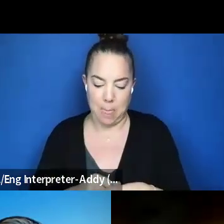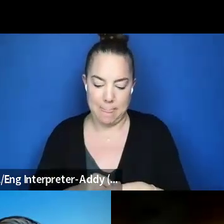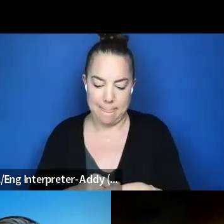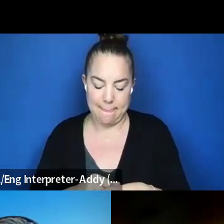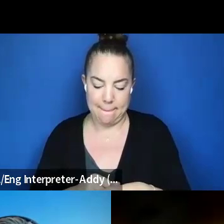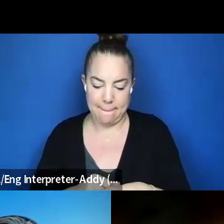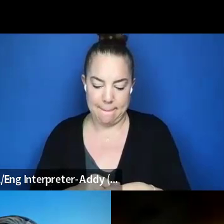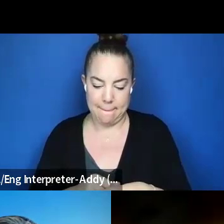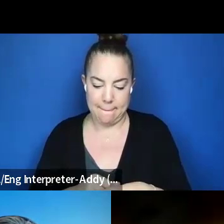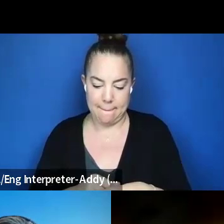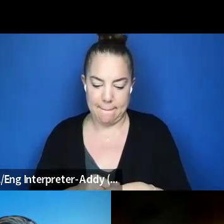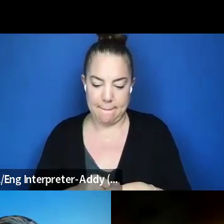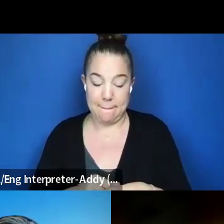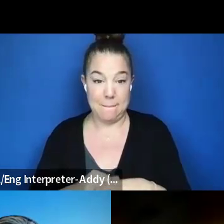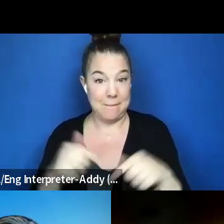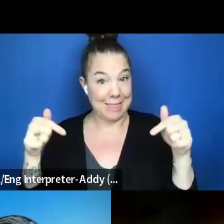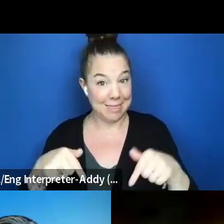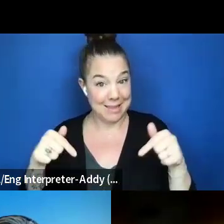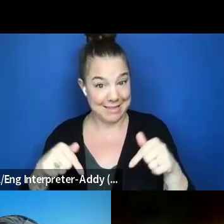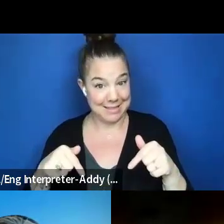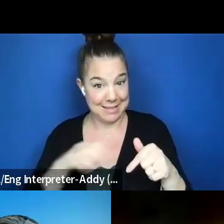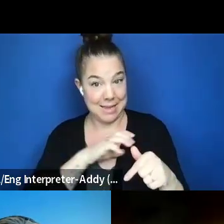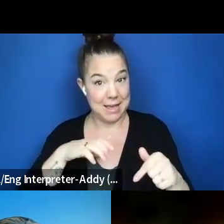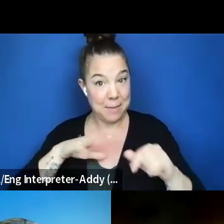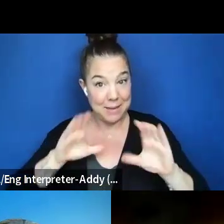Elissa w/ APRIL: if this committee were to have you know some teeth